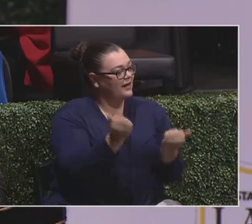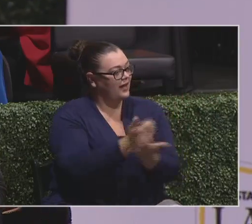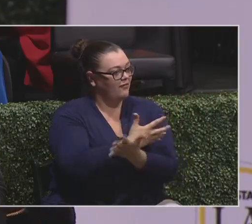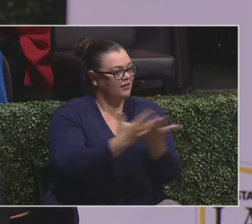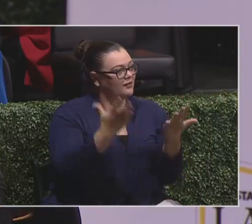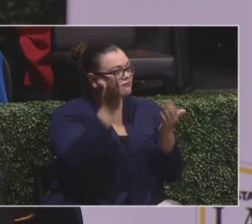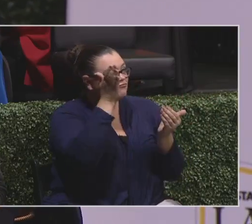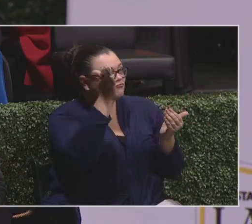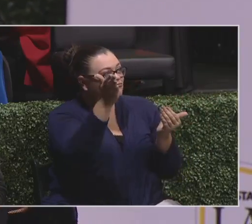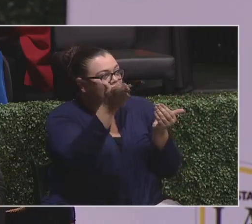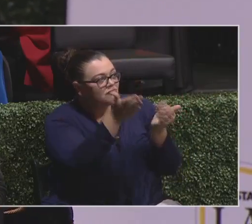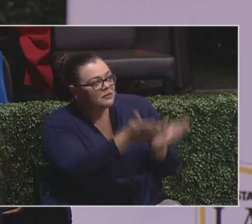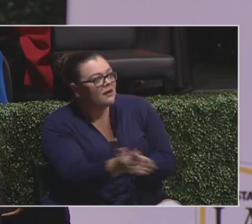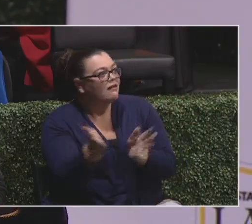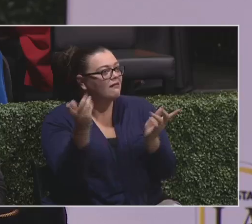TODAY IS ALL ABOUT YOU.